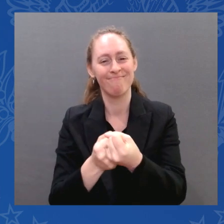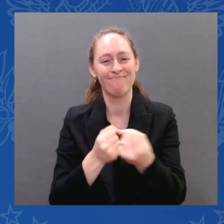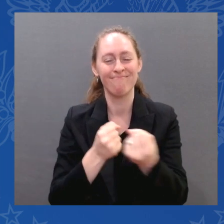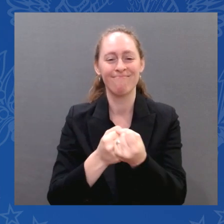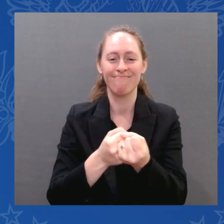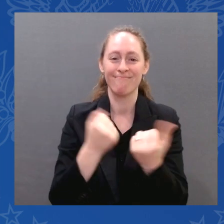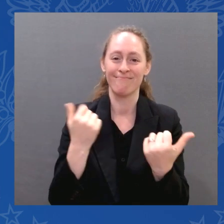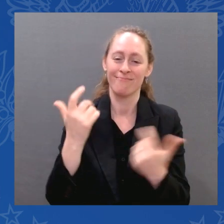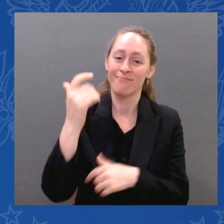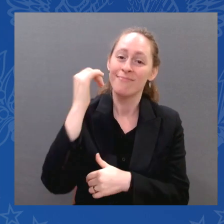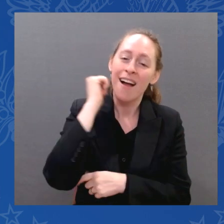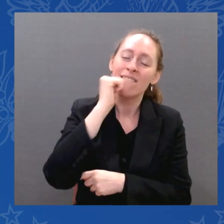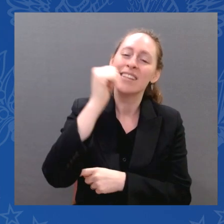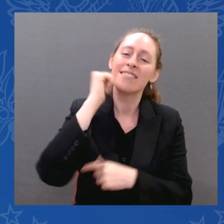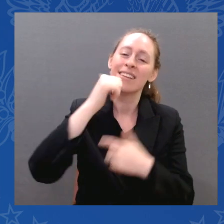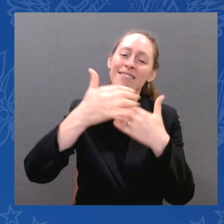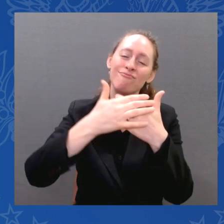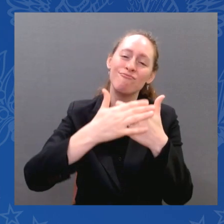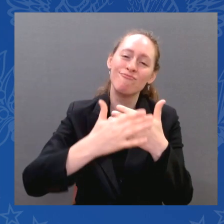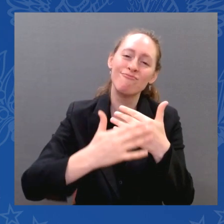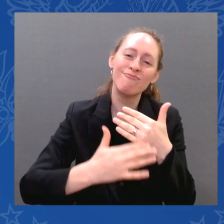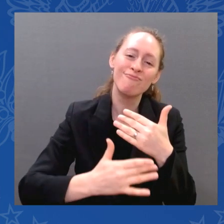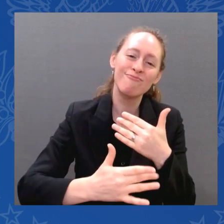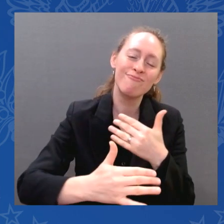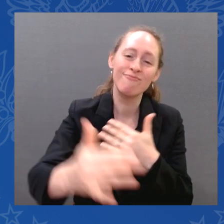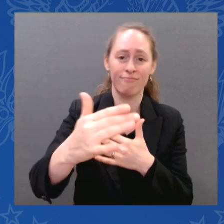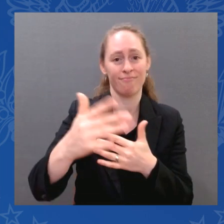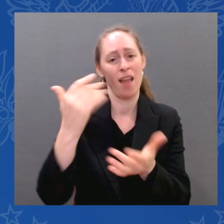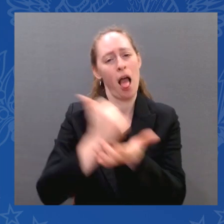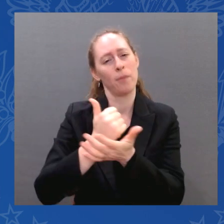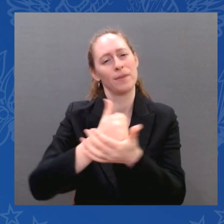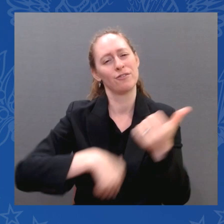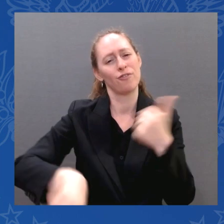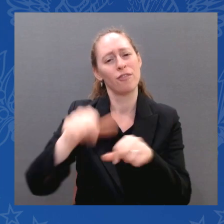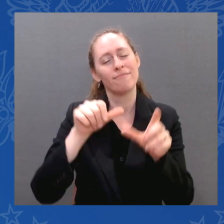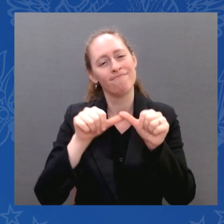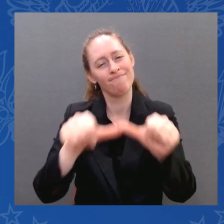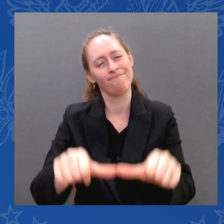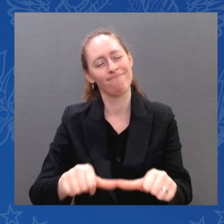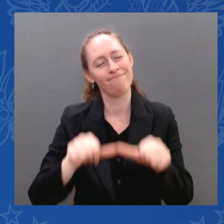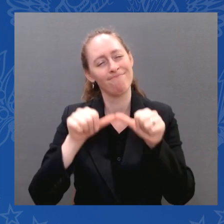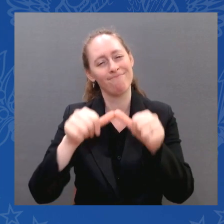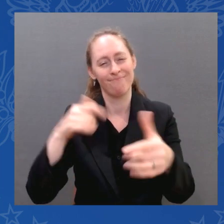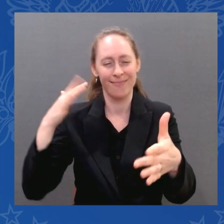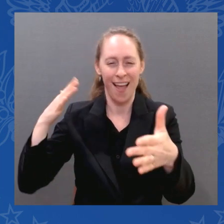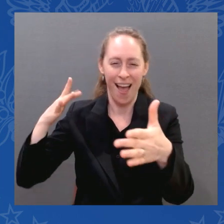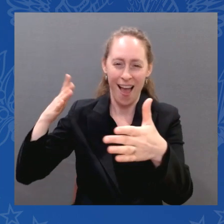and help you cross the finish line together. May God bless you all. May God protect our troops.